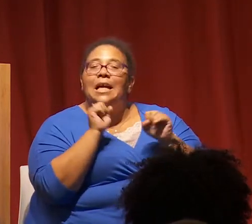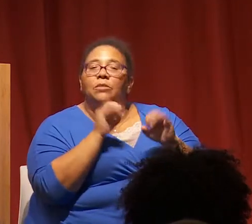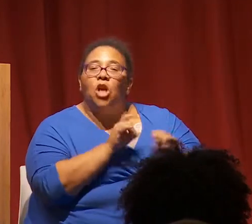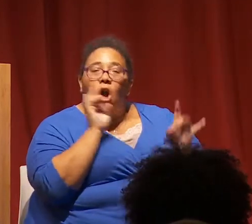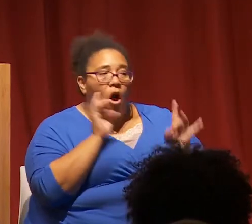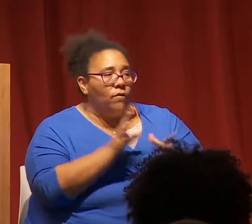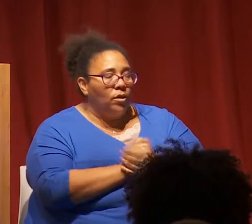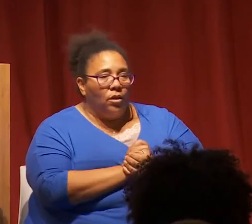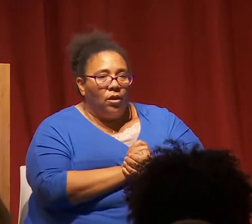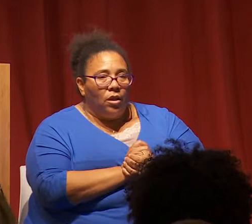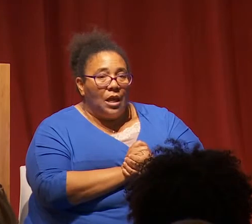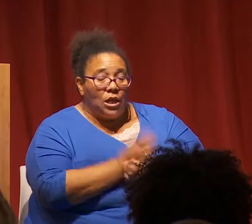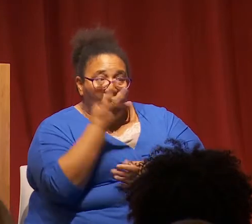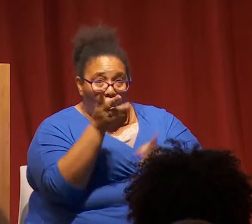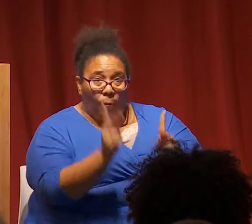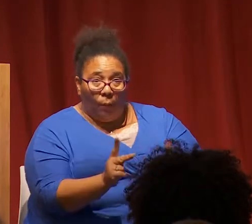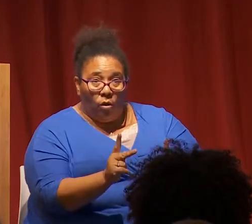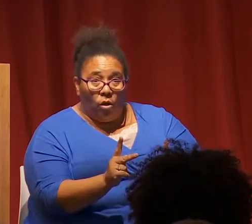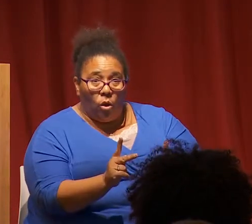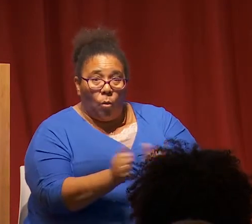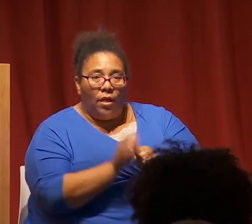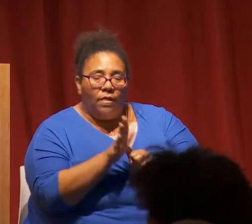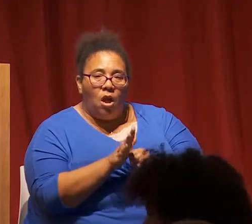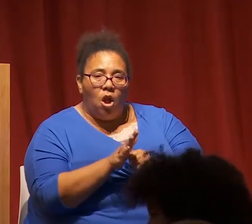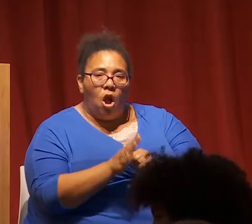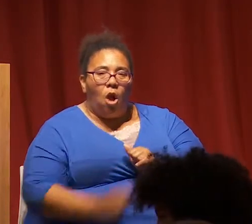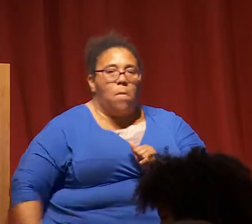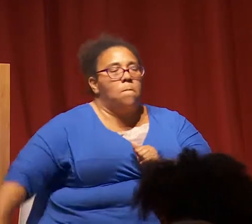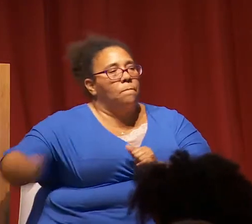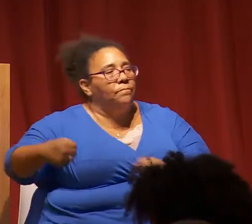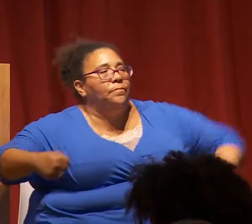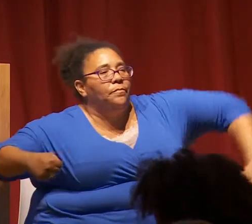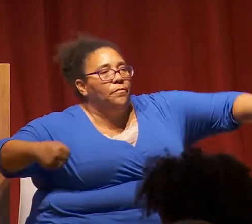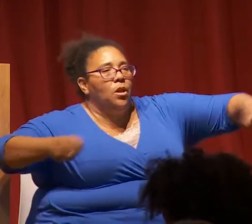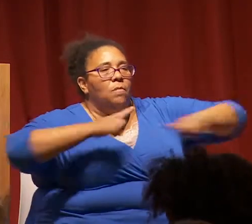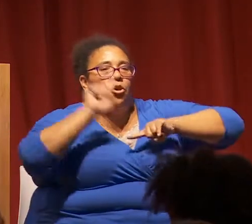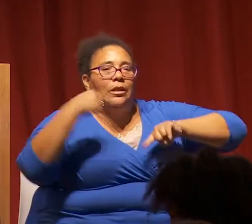It’s four people with their arms around each other. You only see their backs.